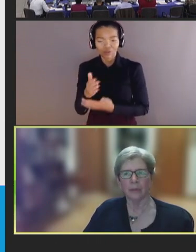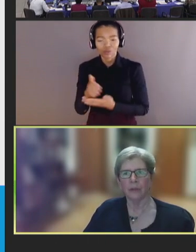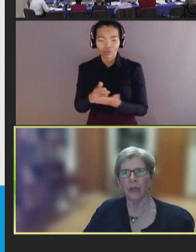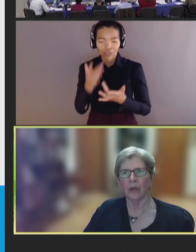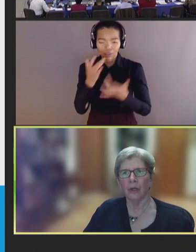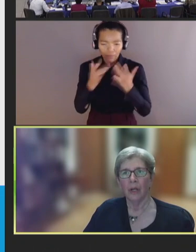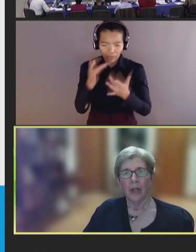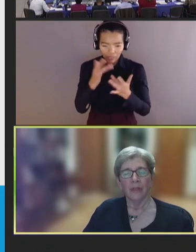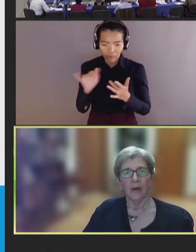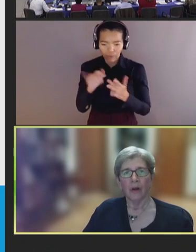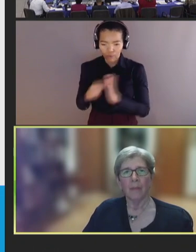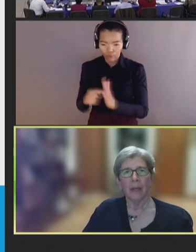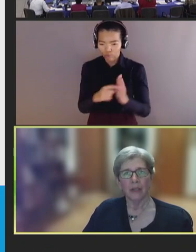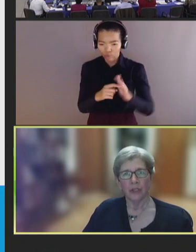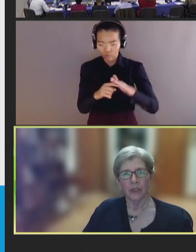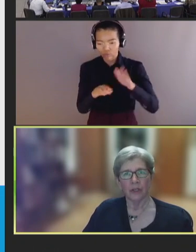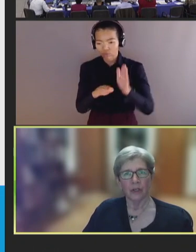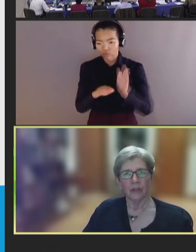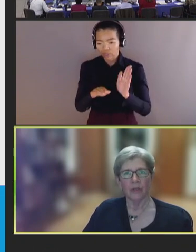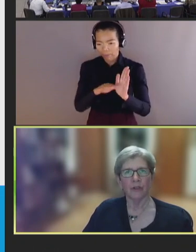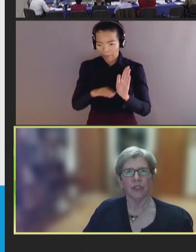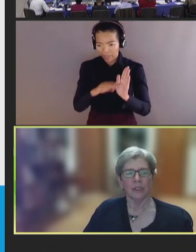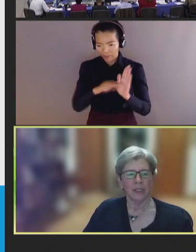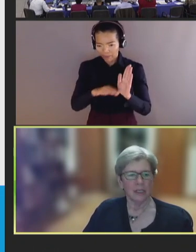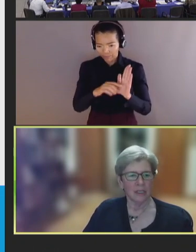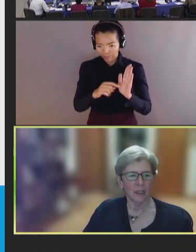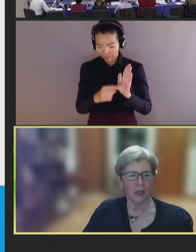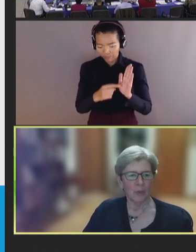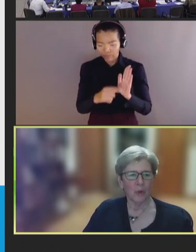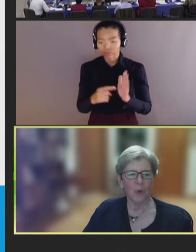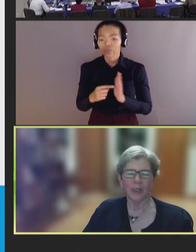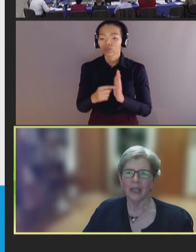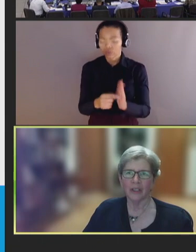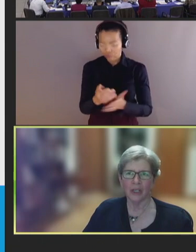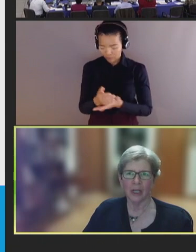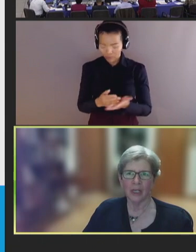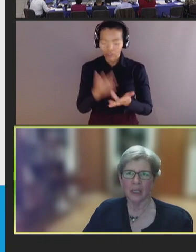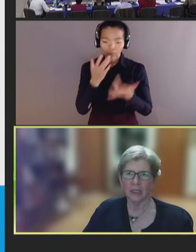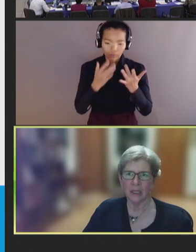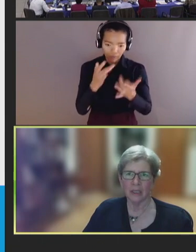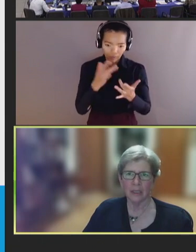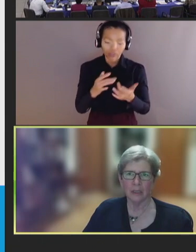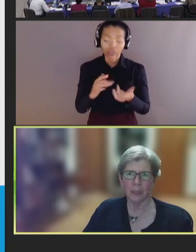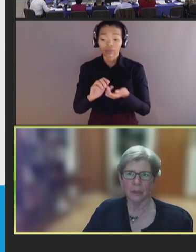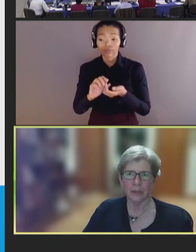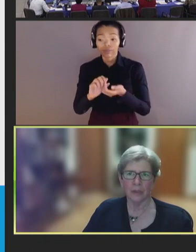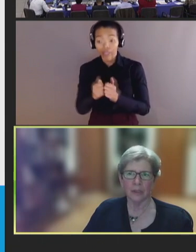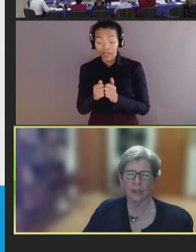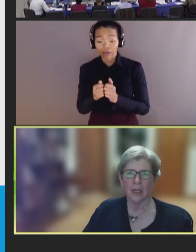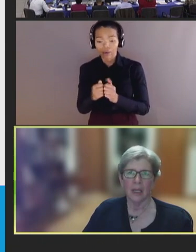So, there are major deficiencies in global coordination and consensus because this is,